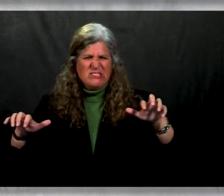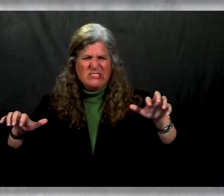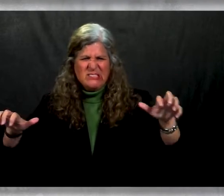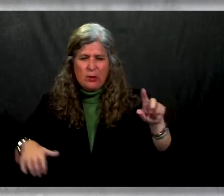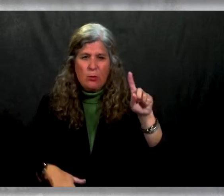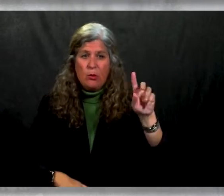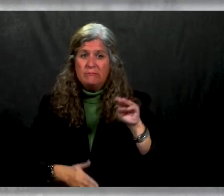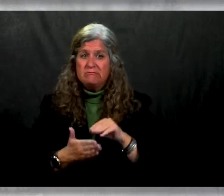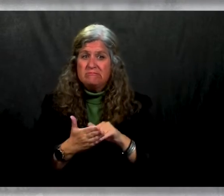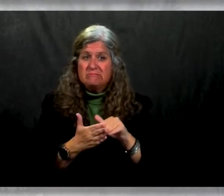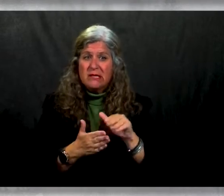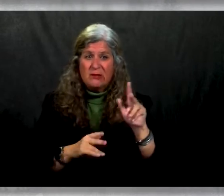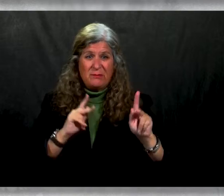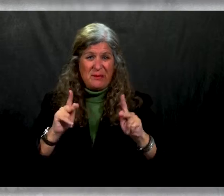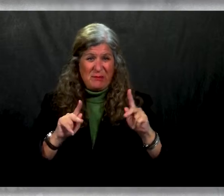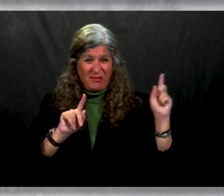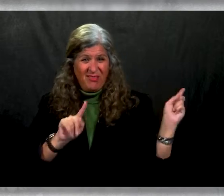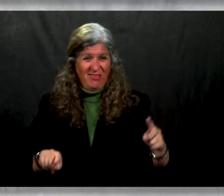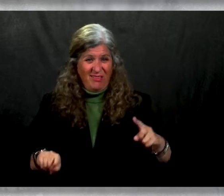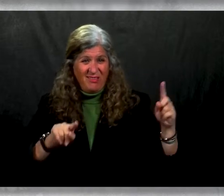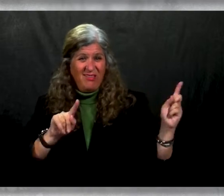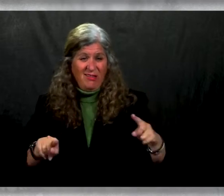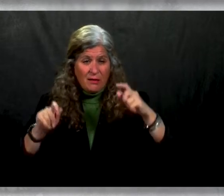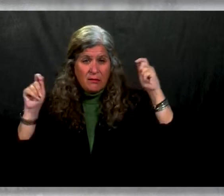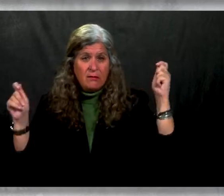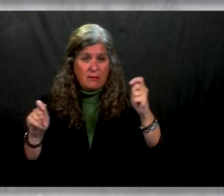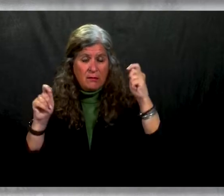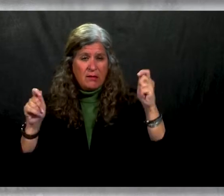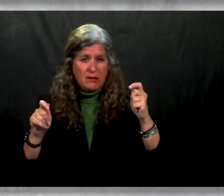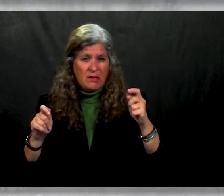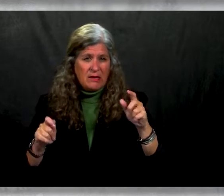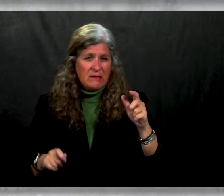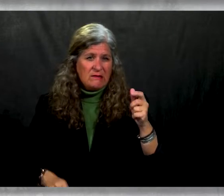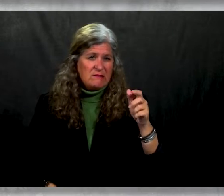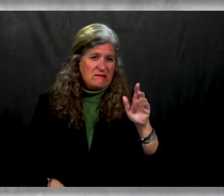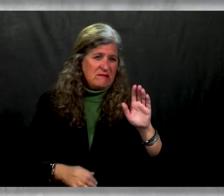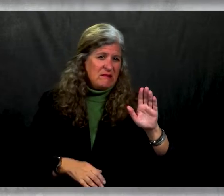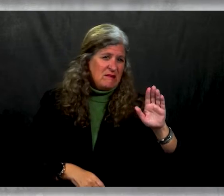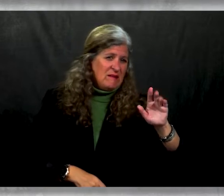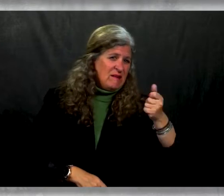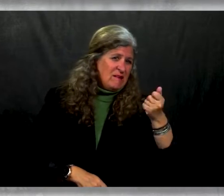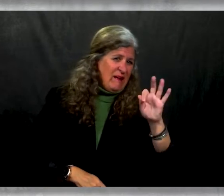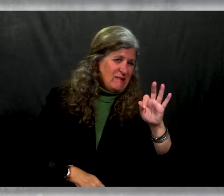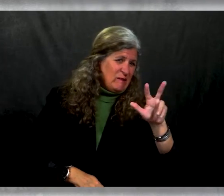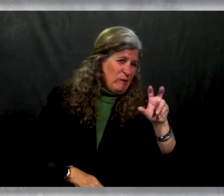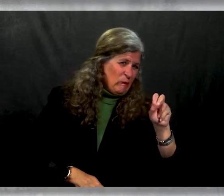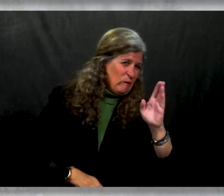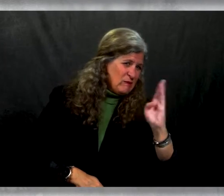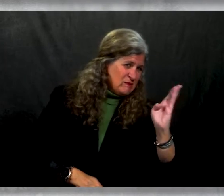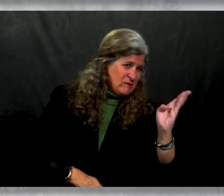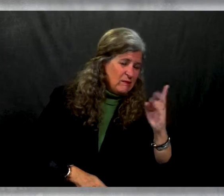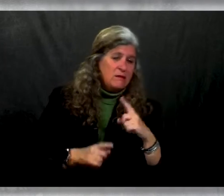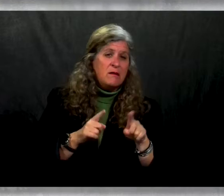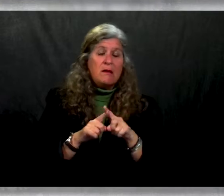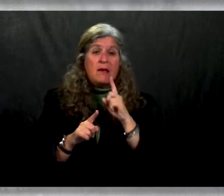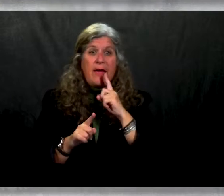that came to these rallies towards the late thirties and of course, avid supporters of the ideology and the party.